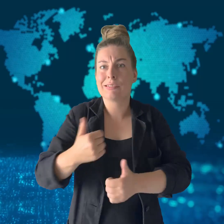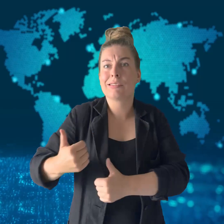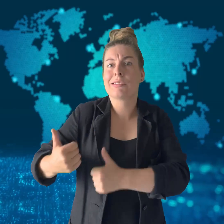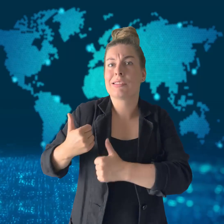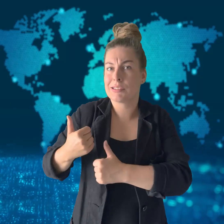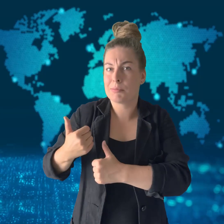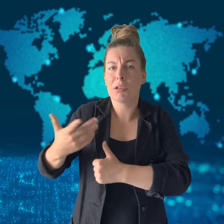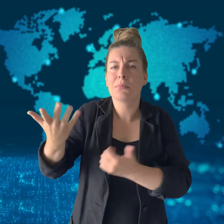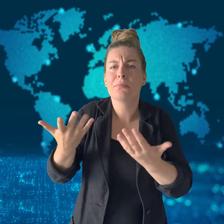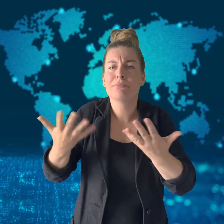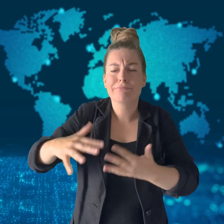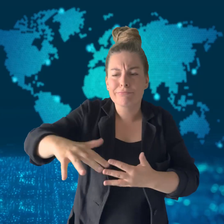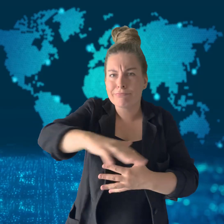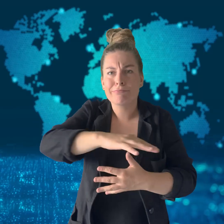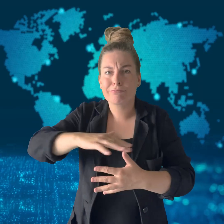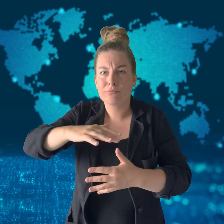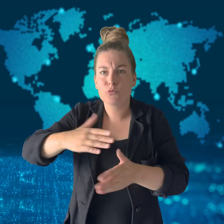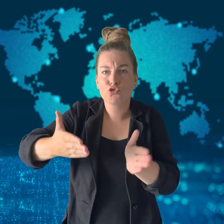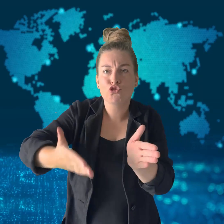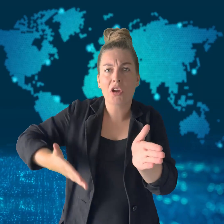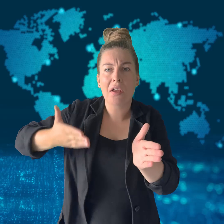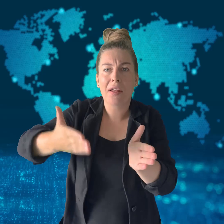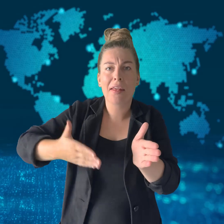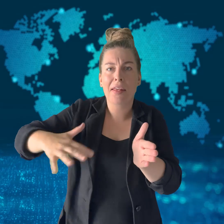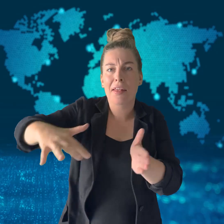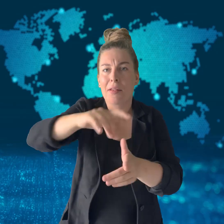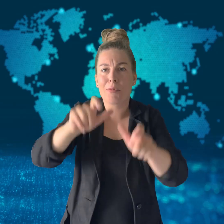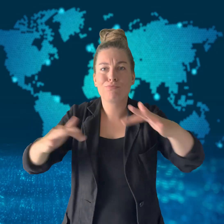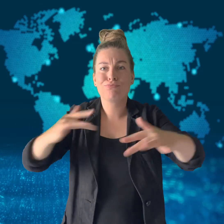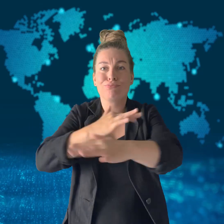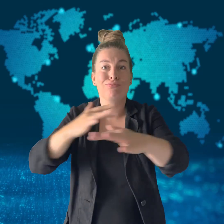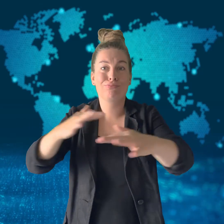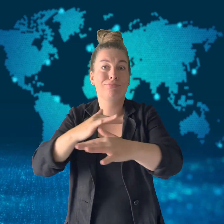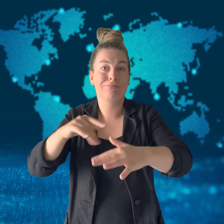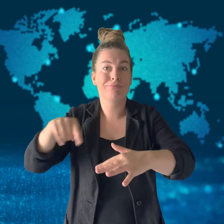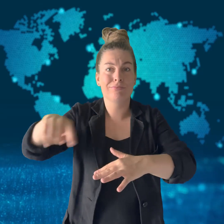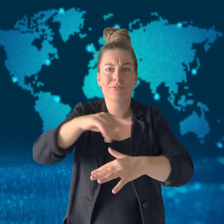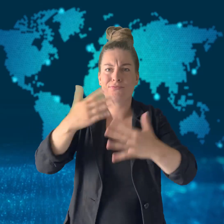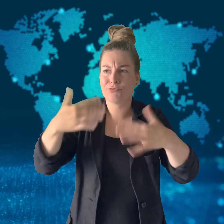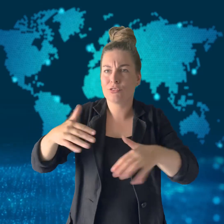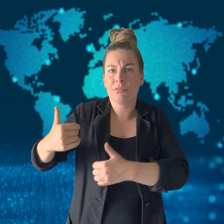where soldiers had been posted to protect the site as part of